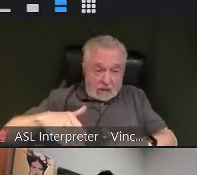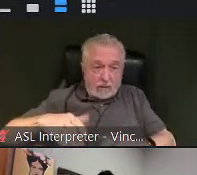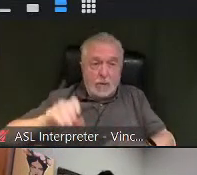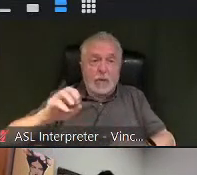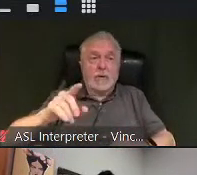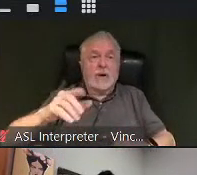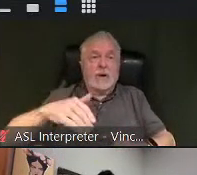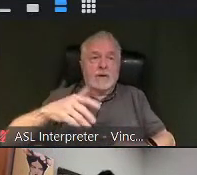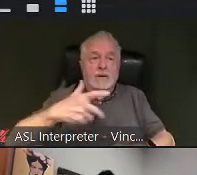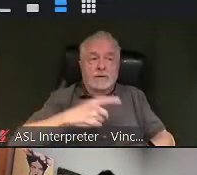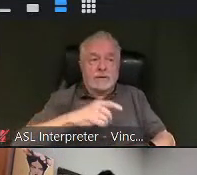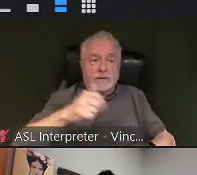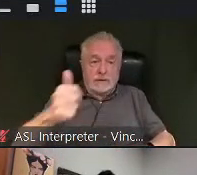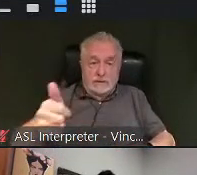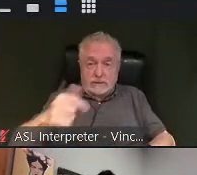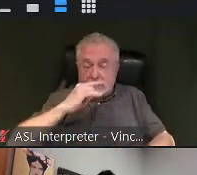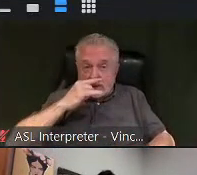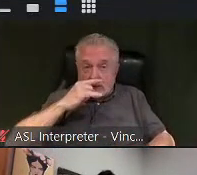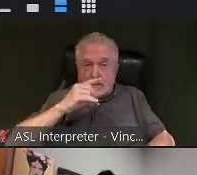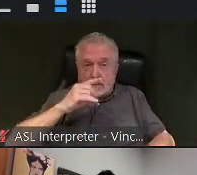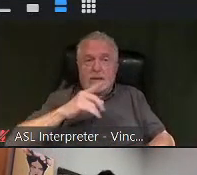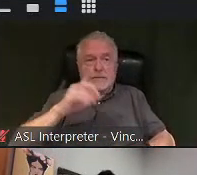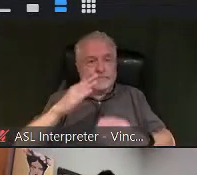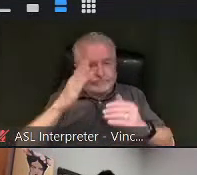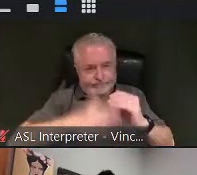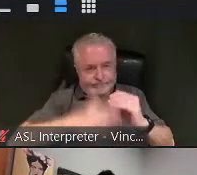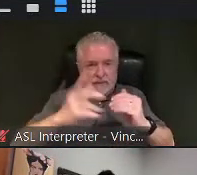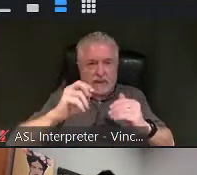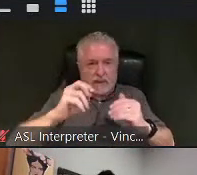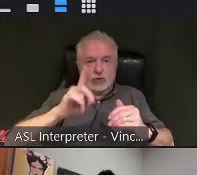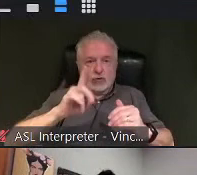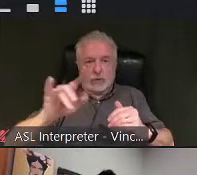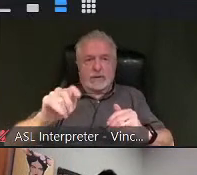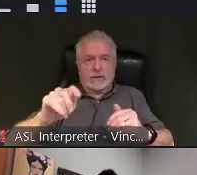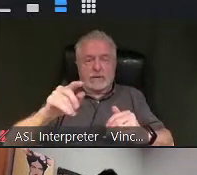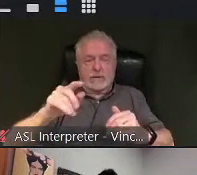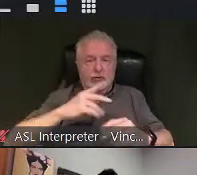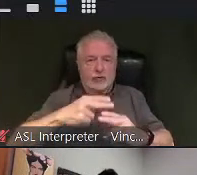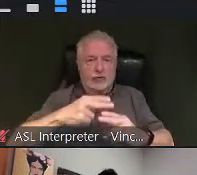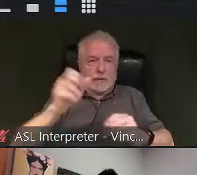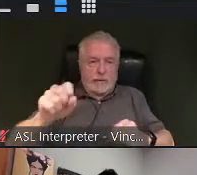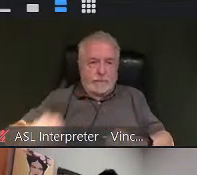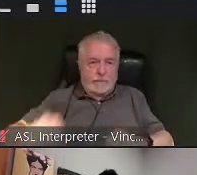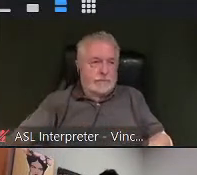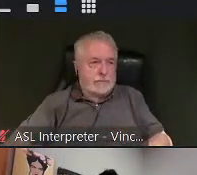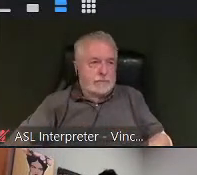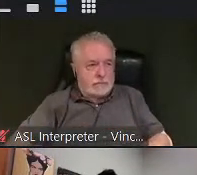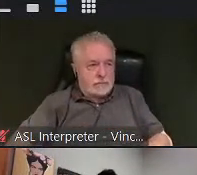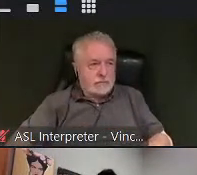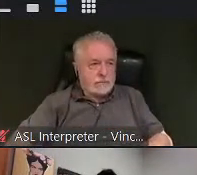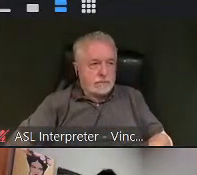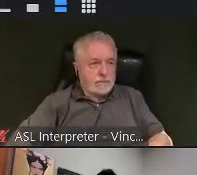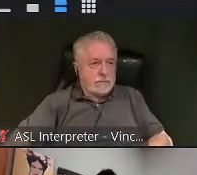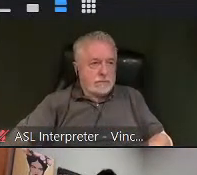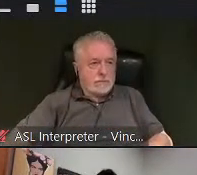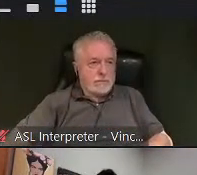haven't vaccinated your kids, please get it done just to do anything as possible. You could do it this week and tomorrow.